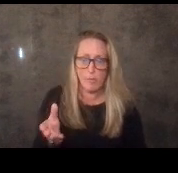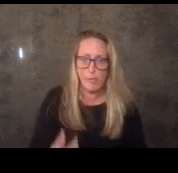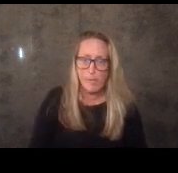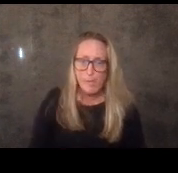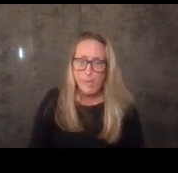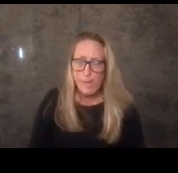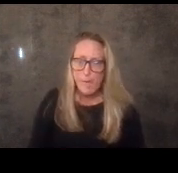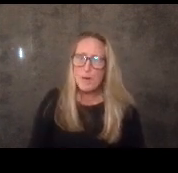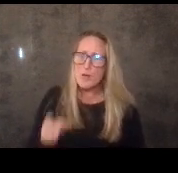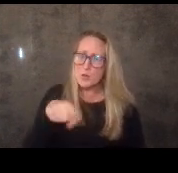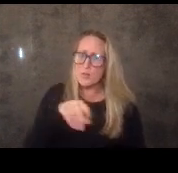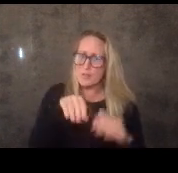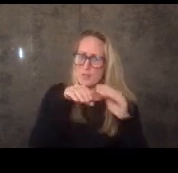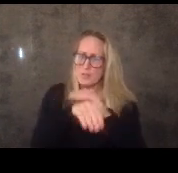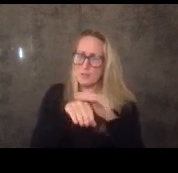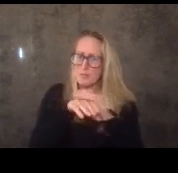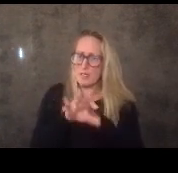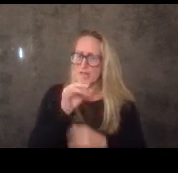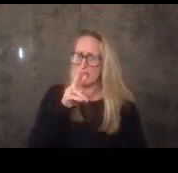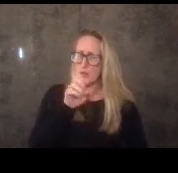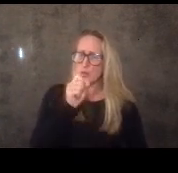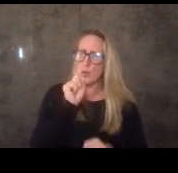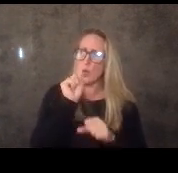Do these accessibility features you explained work with a screen